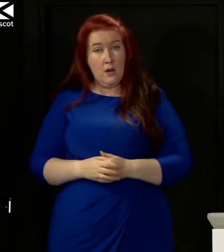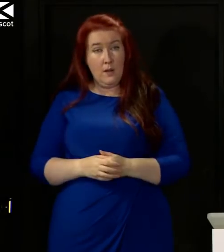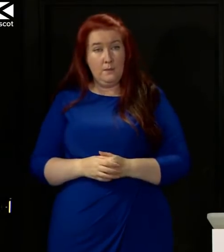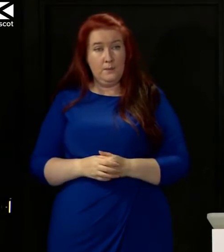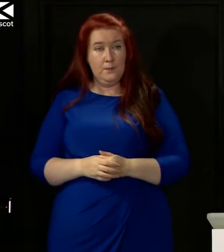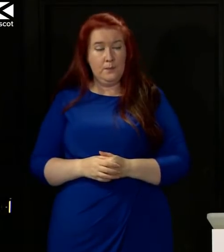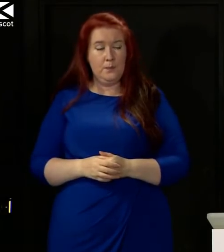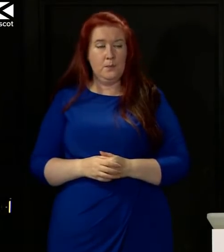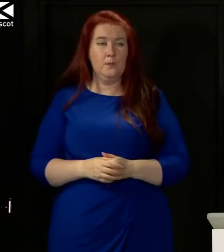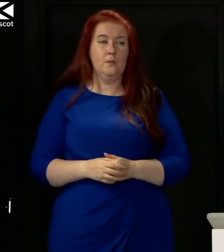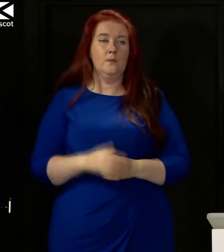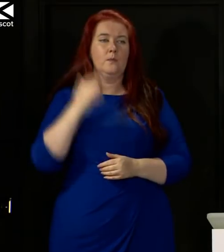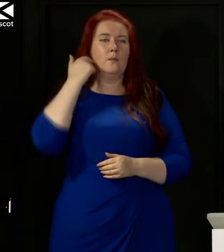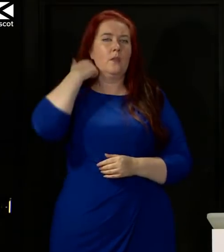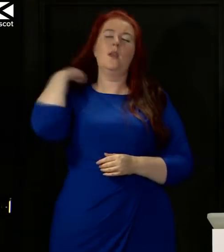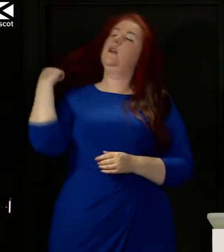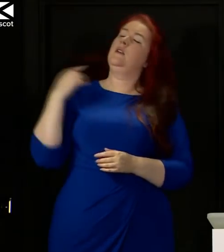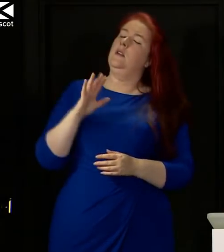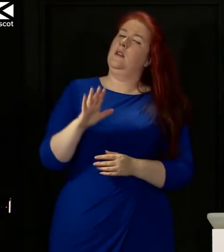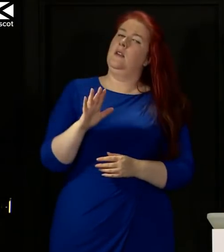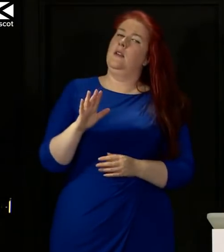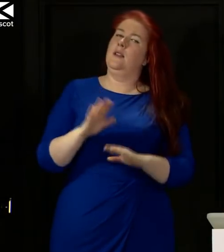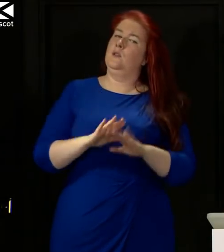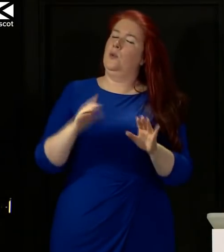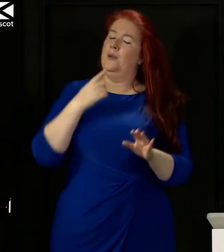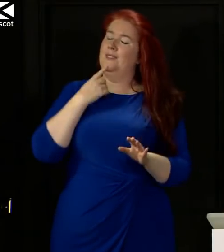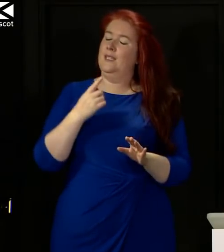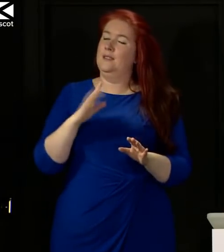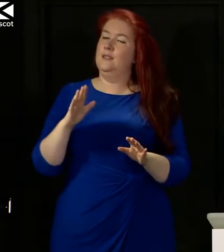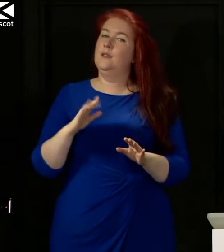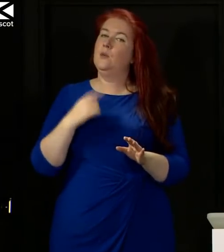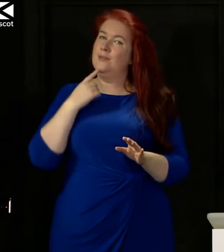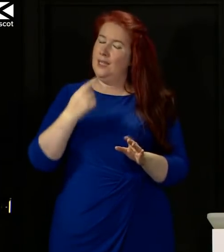Just to be accurate, Simon, that is not what I said, I said we would keep that under ongoing